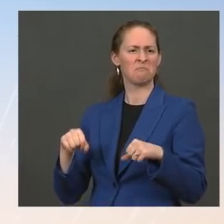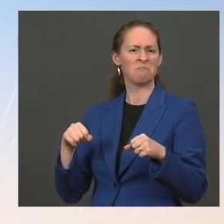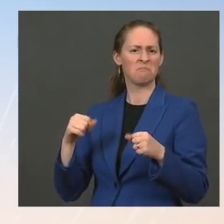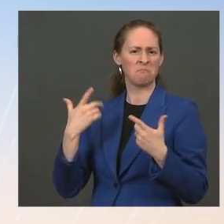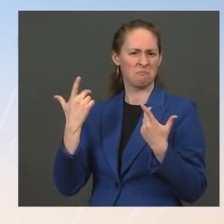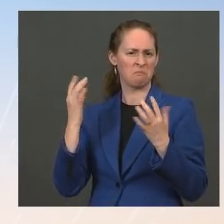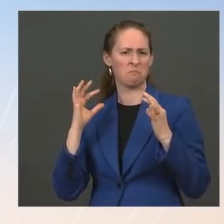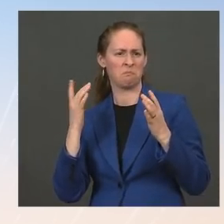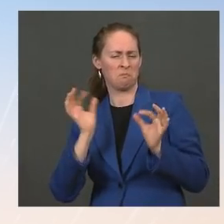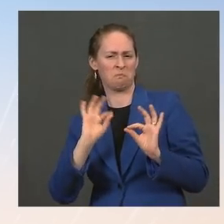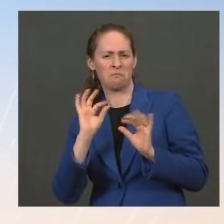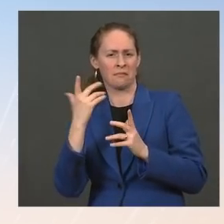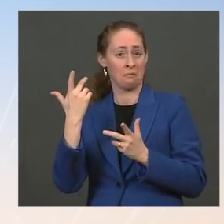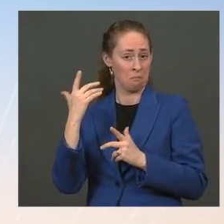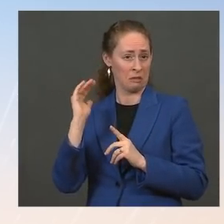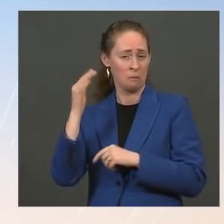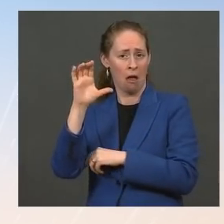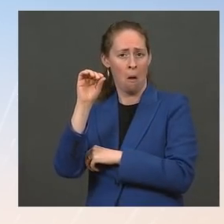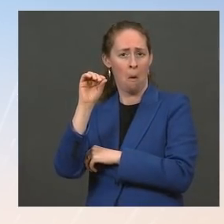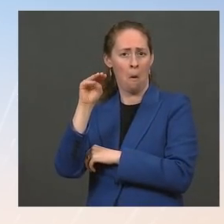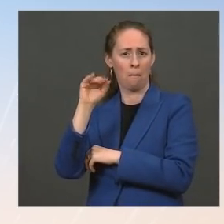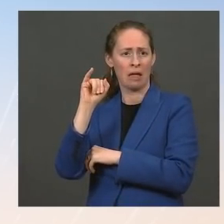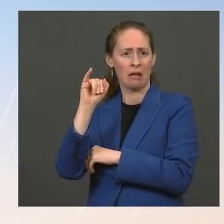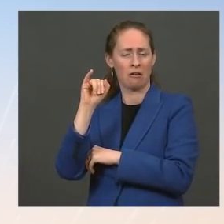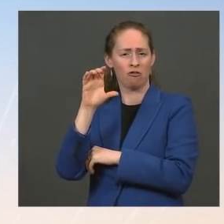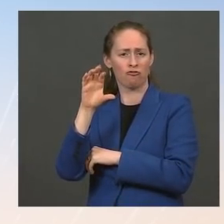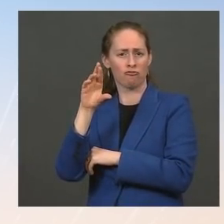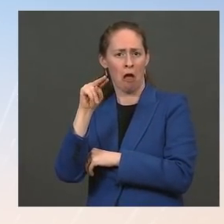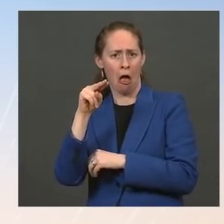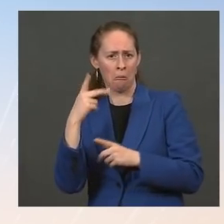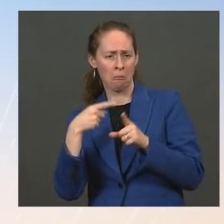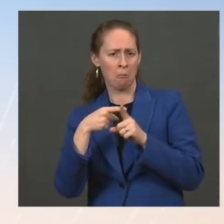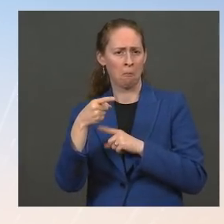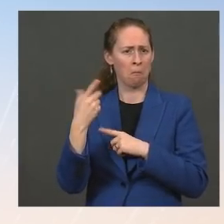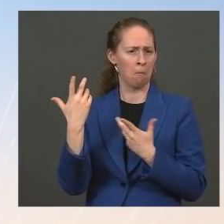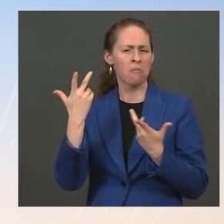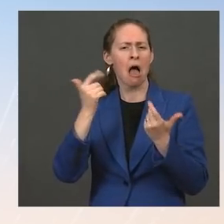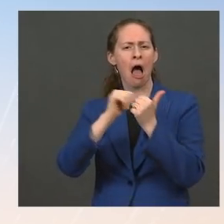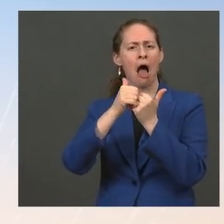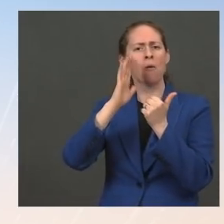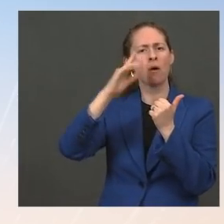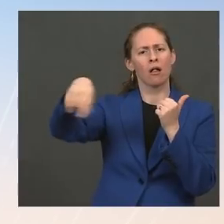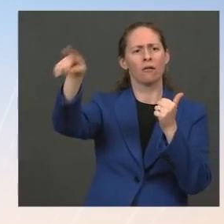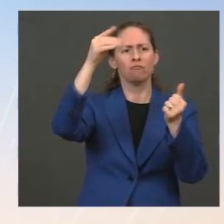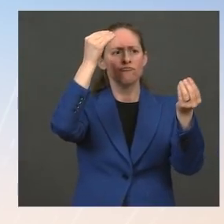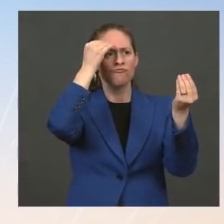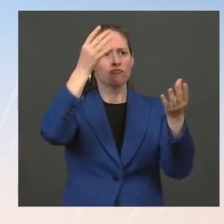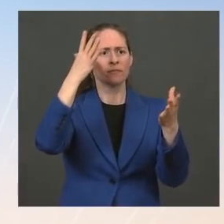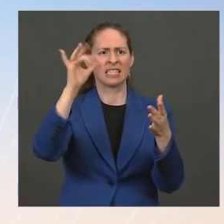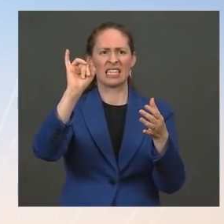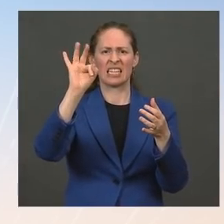how the White House will inform the public of its spread? And then, I know it's going to take a couple of weeks for us